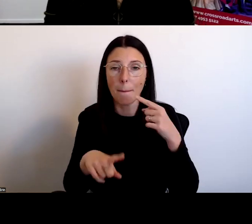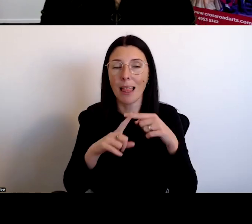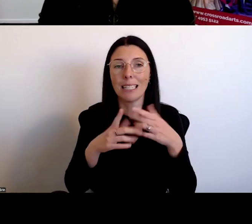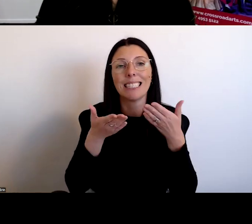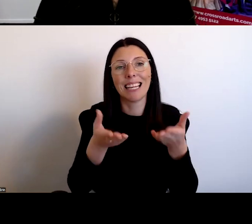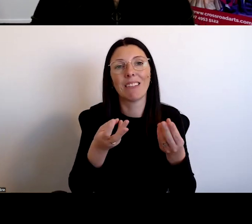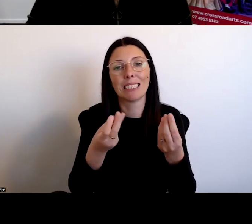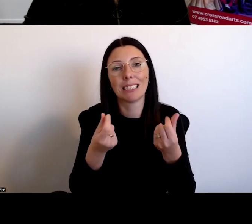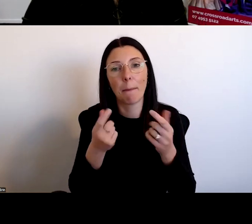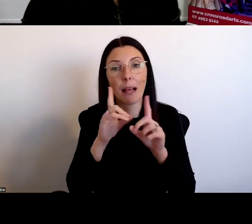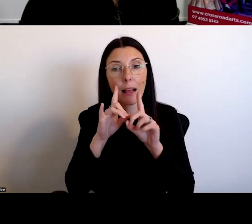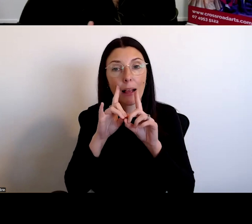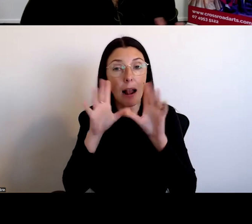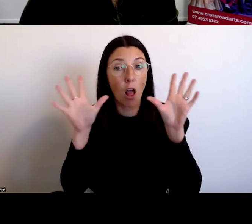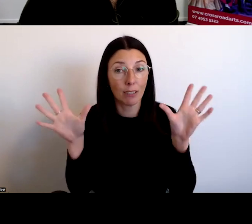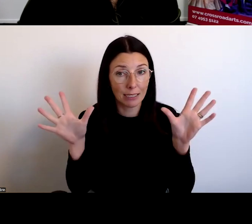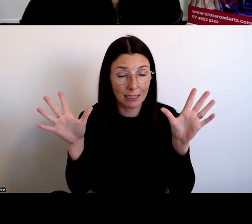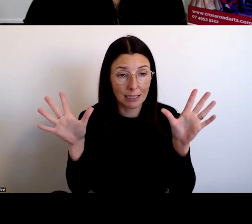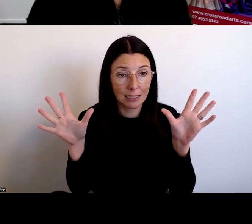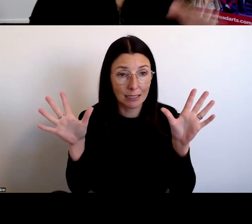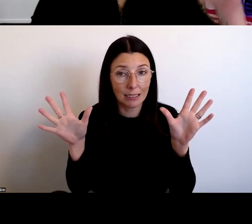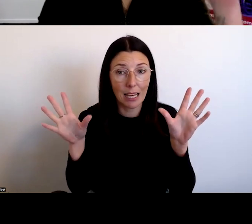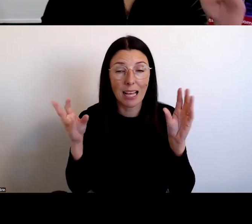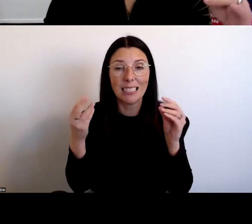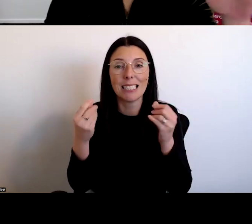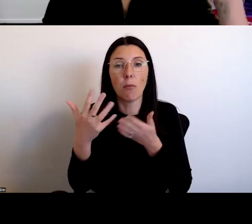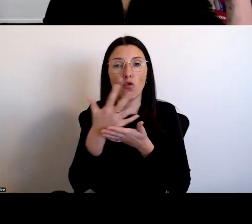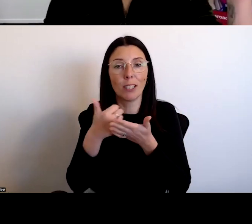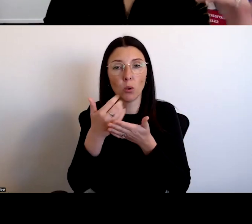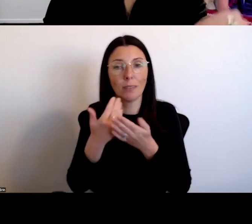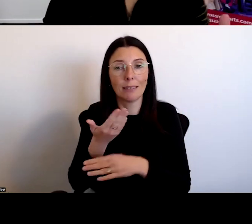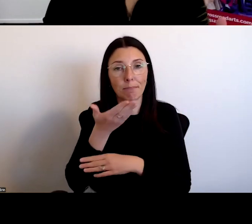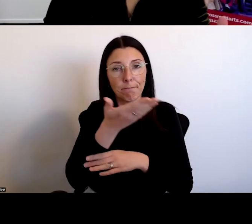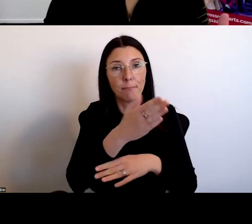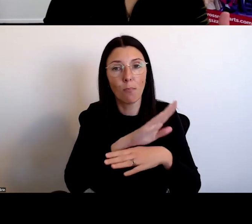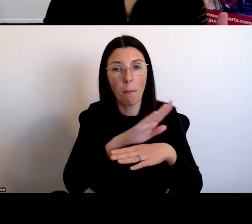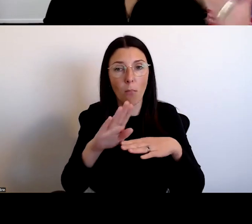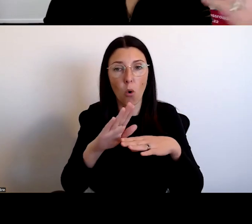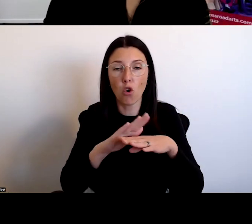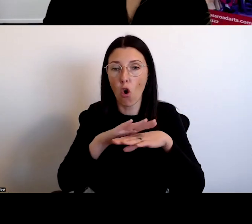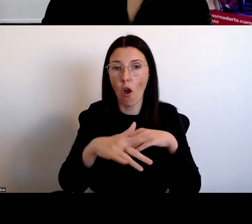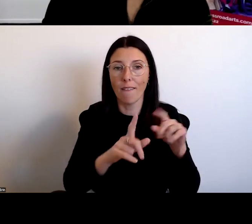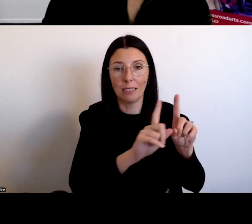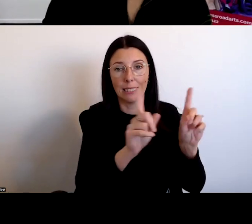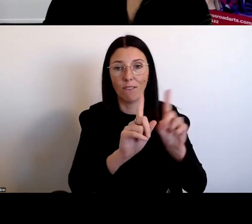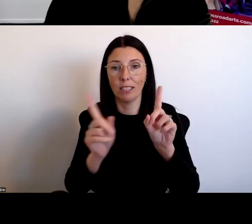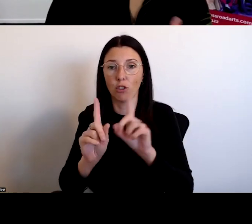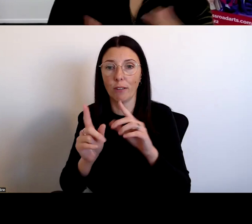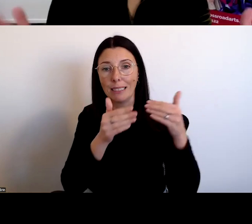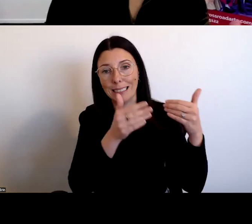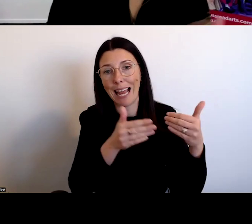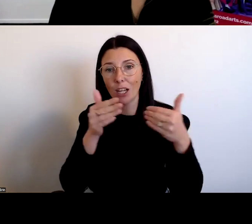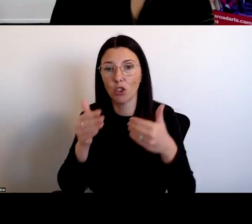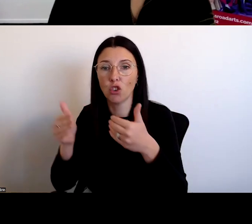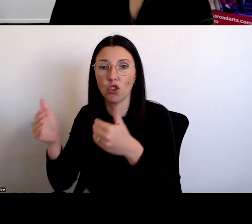and some resources to the board around what different stages of the campaign mean. And